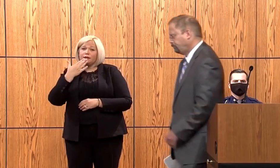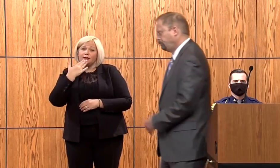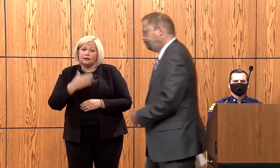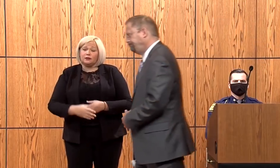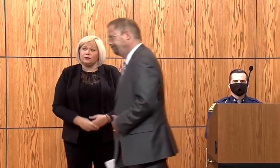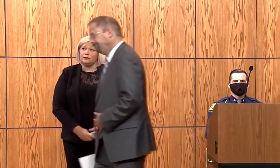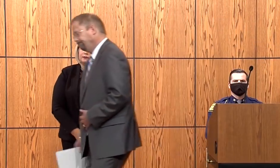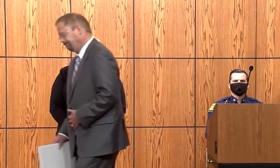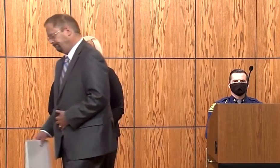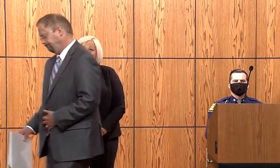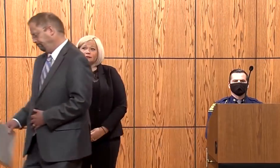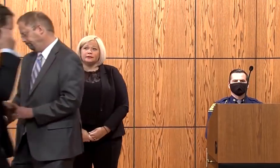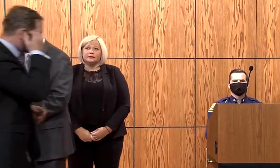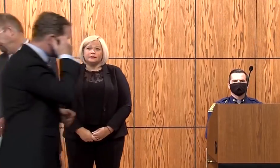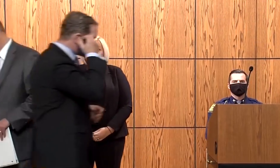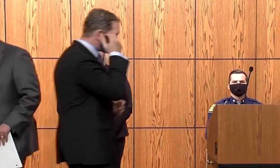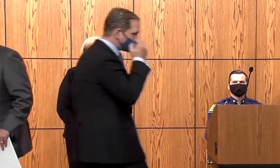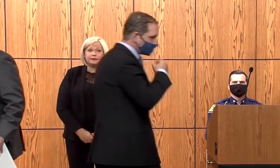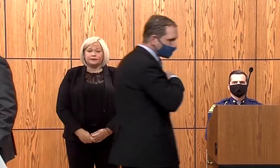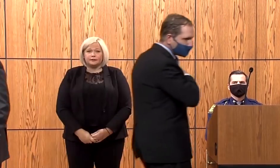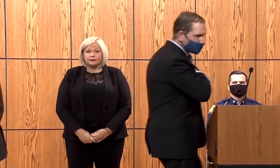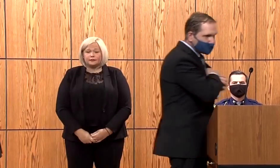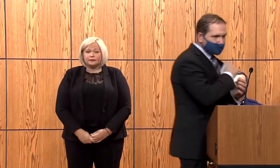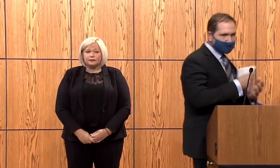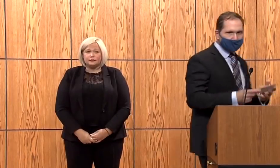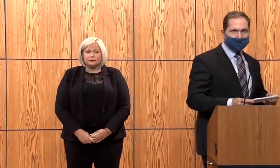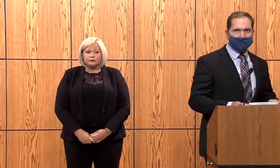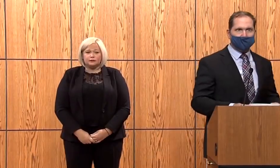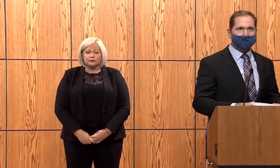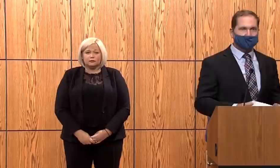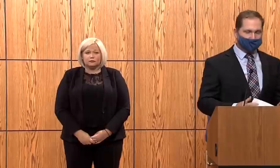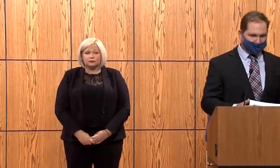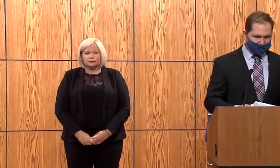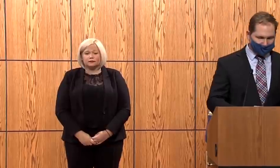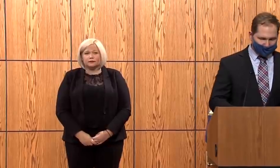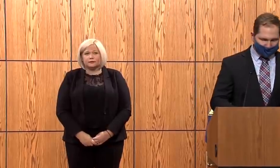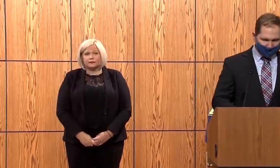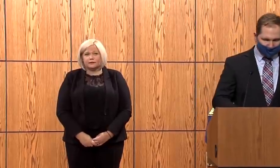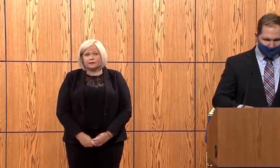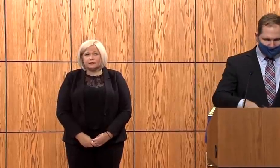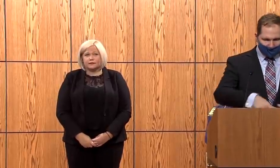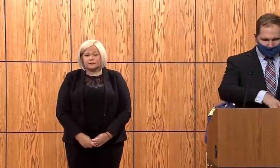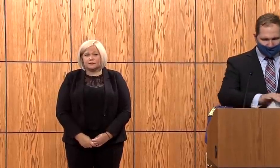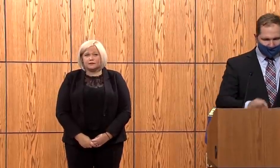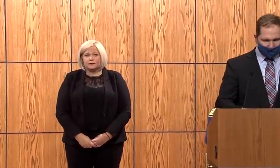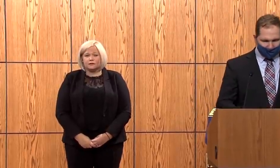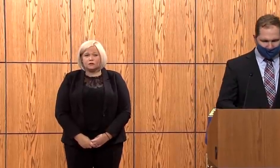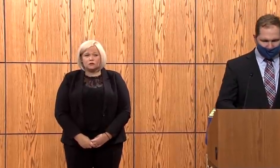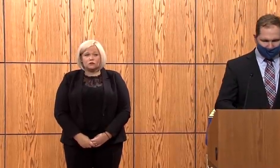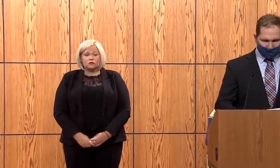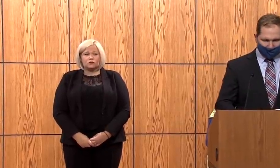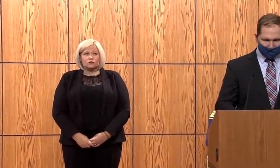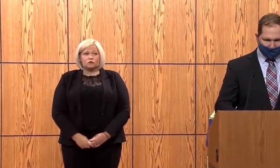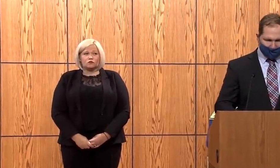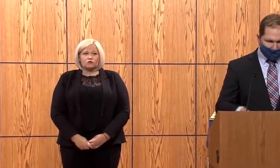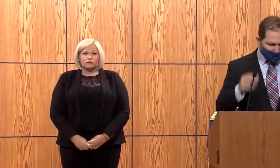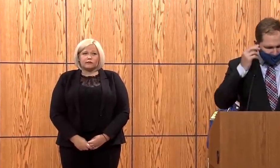ATTORNEY FOR THE EASTERN DISTRICT OF MICHIGAN, MATTHEW DISTRICT OF MICHIGAN, MATTHEW SCHNEIDER FOR SOME ADDITIONAL